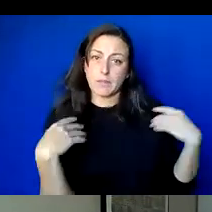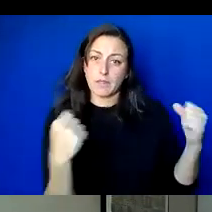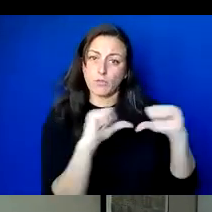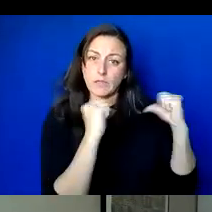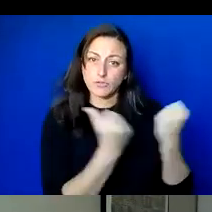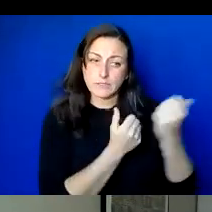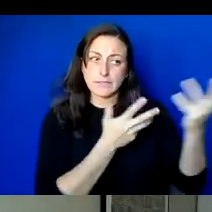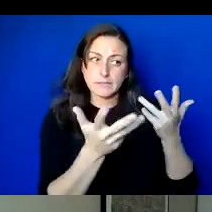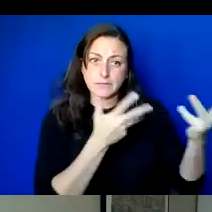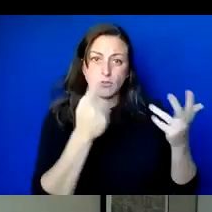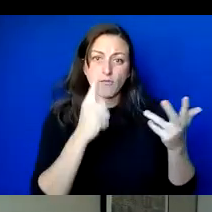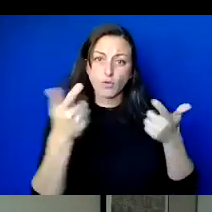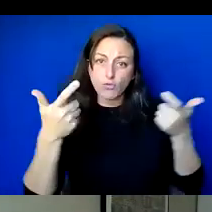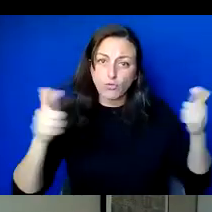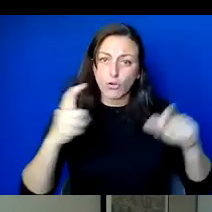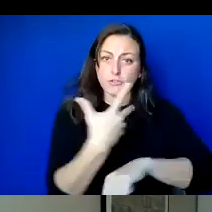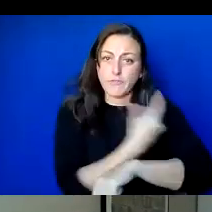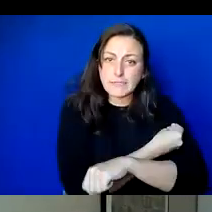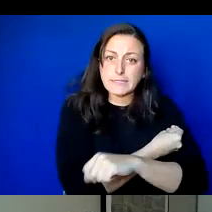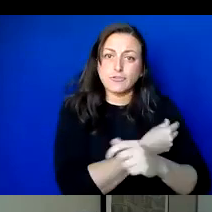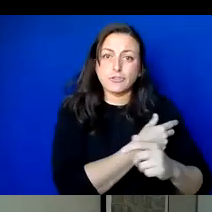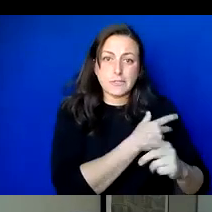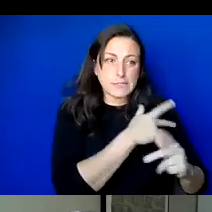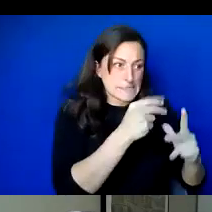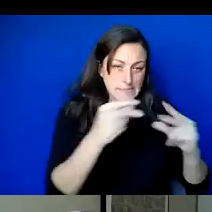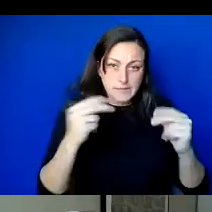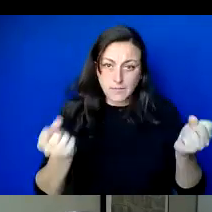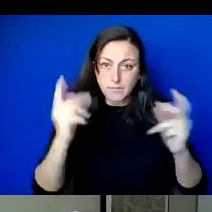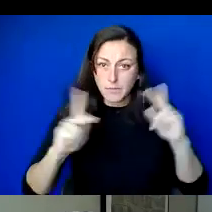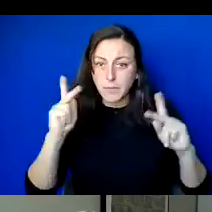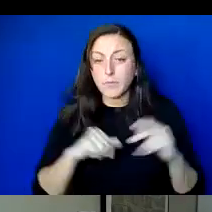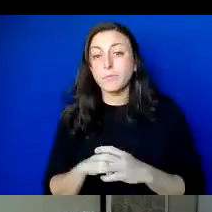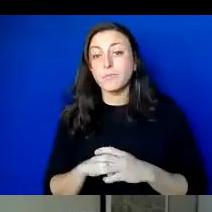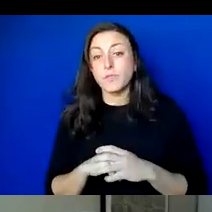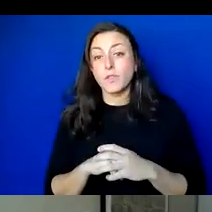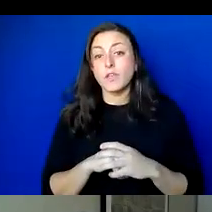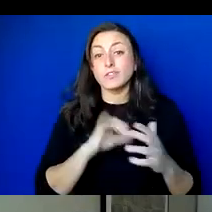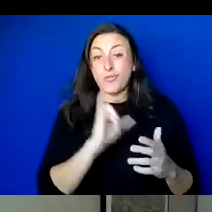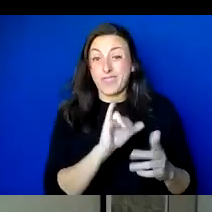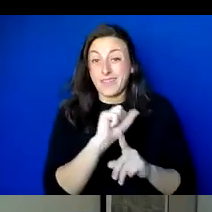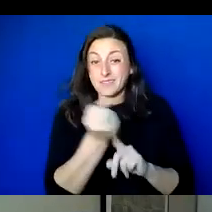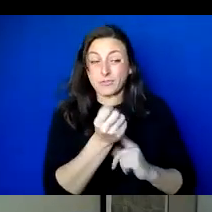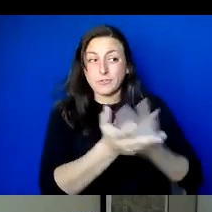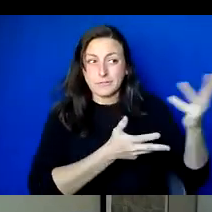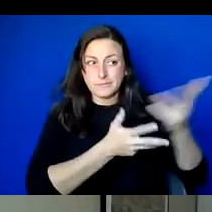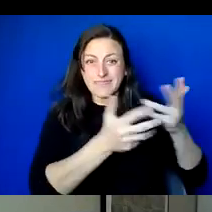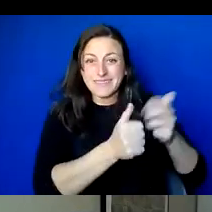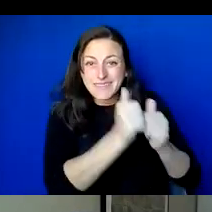vaccination initiatives, and in there we're having conversations with these organizations to say “How